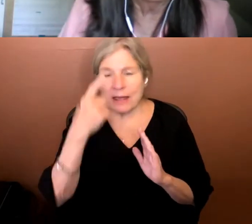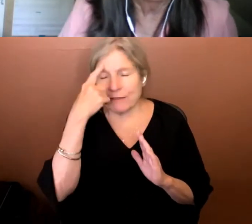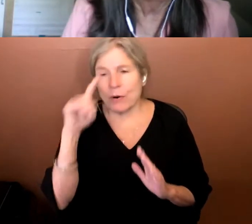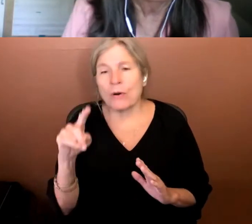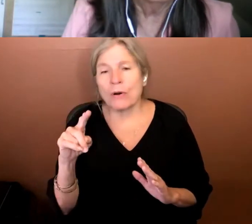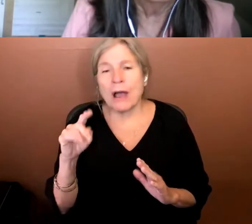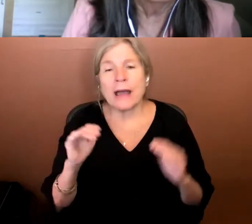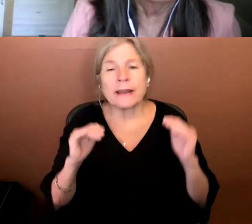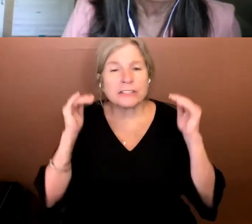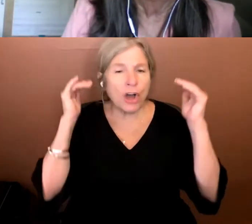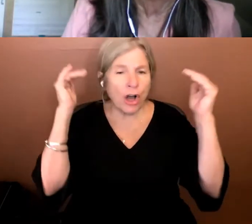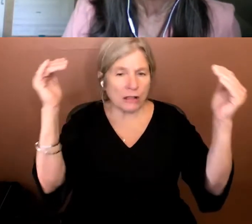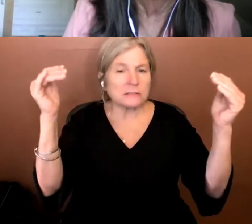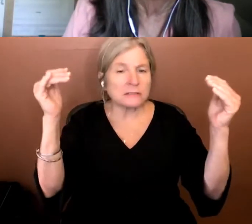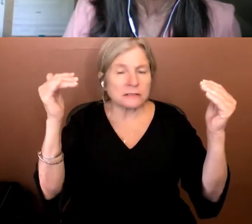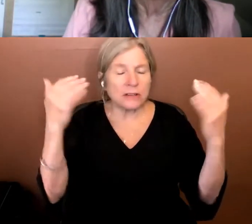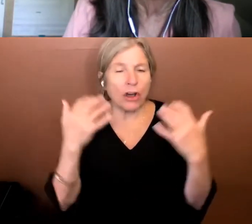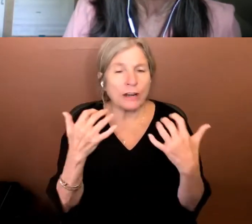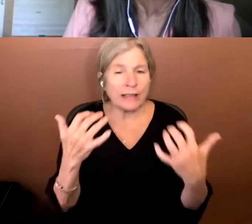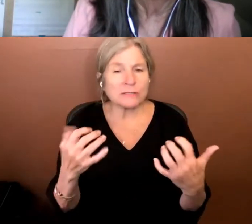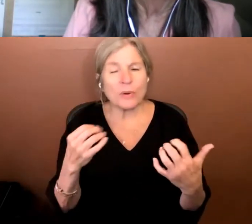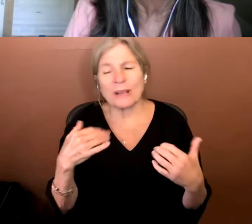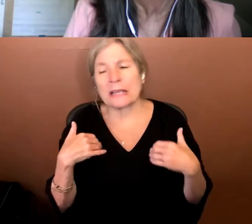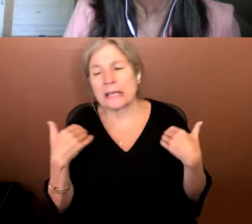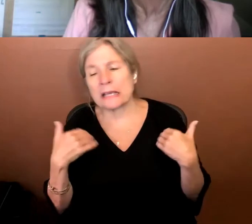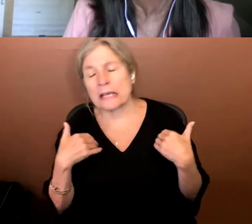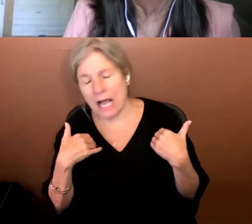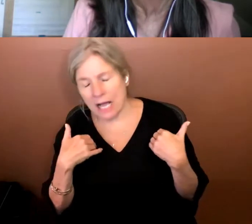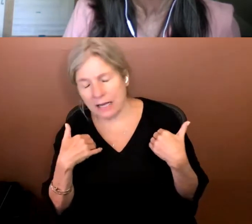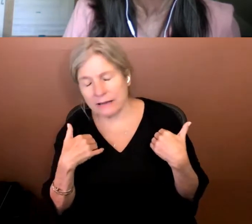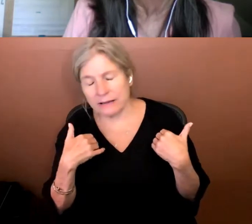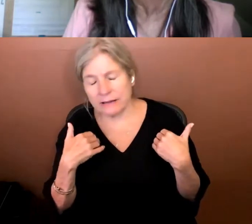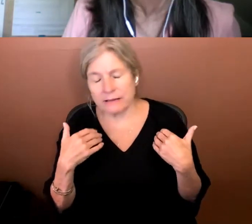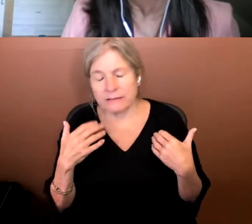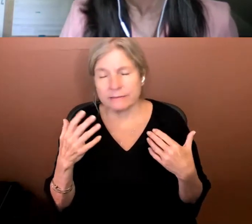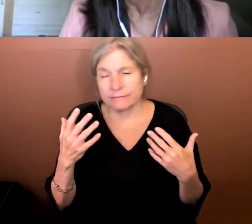audience or young adult audience. Not necessarily just for children.